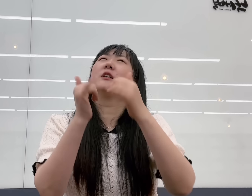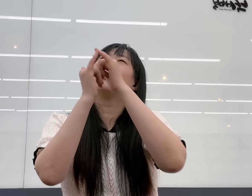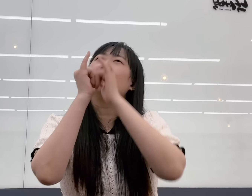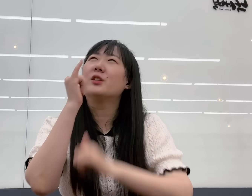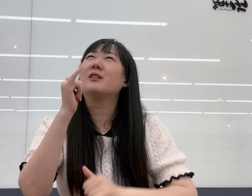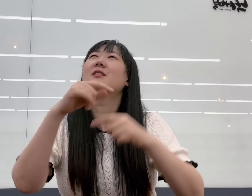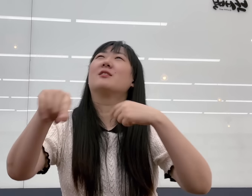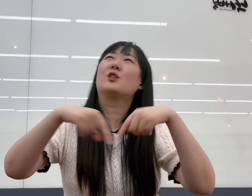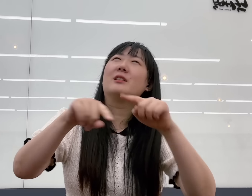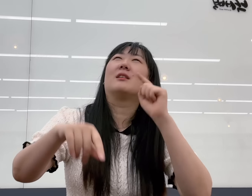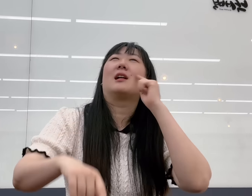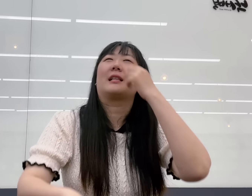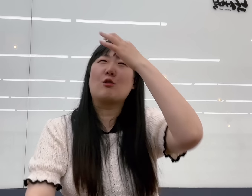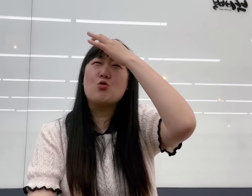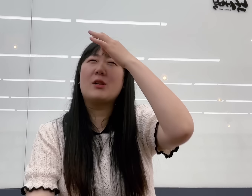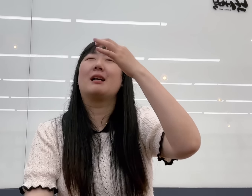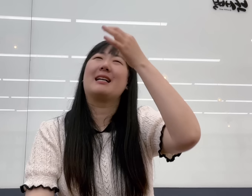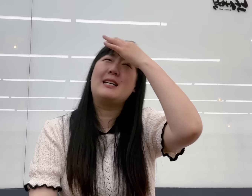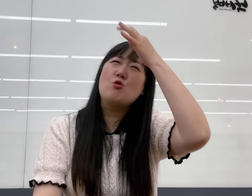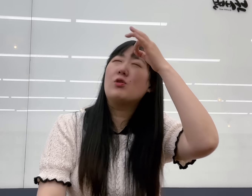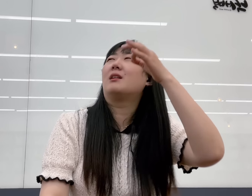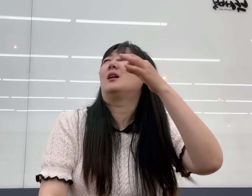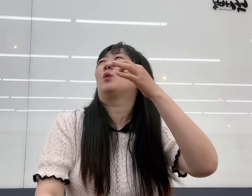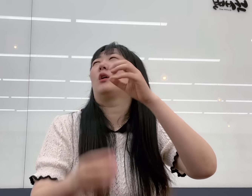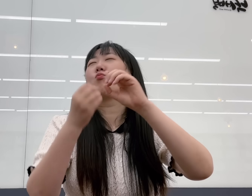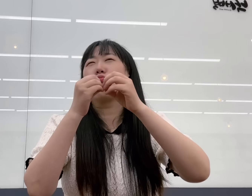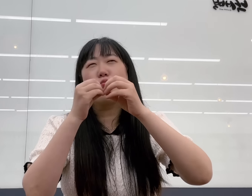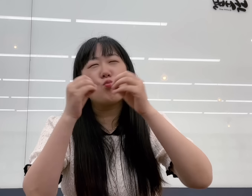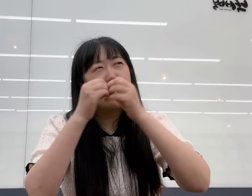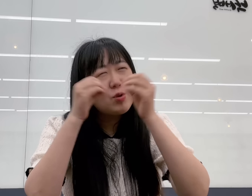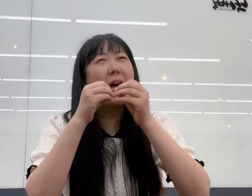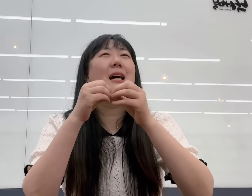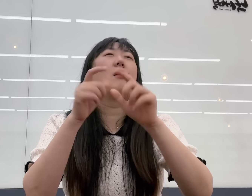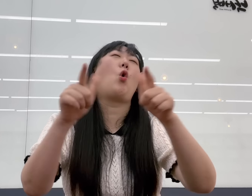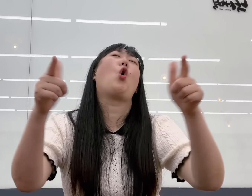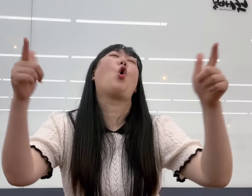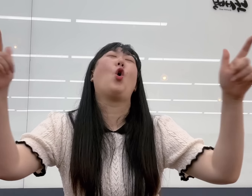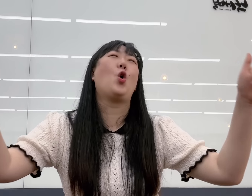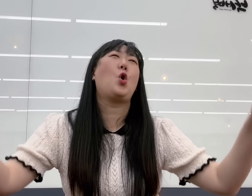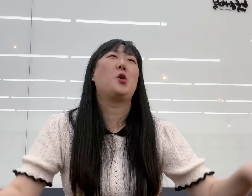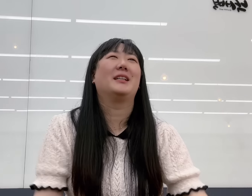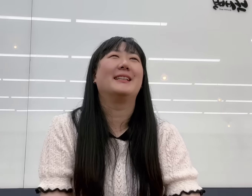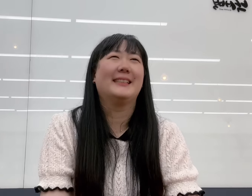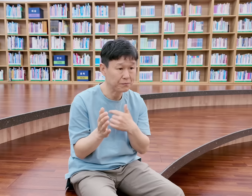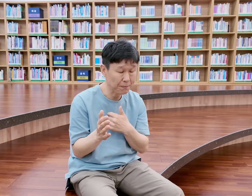History, politics, art, technology, literature, etc.